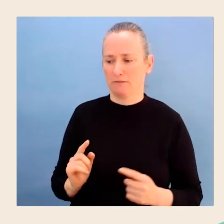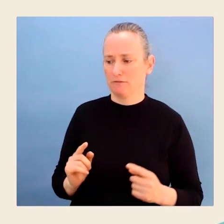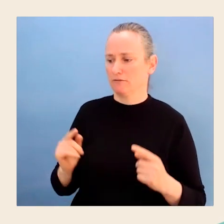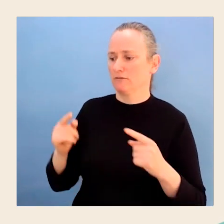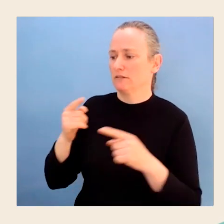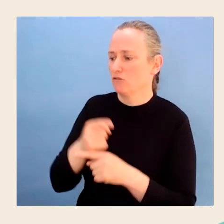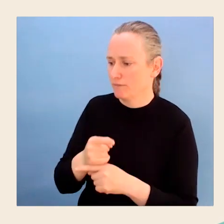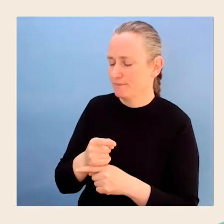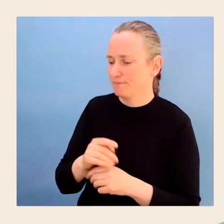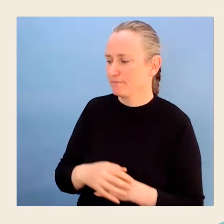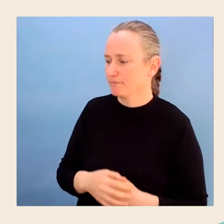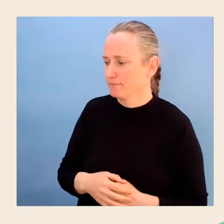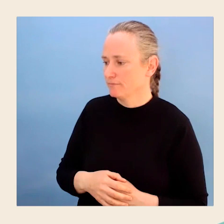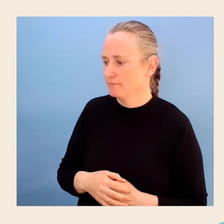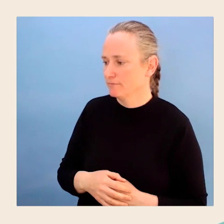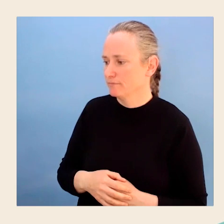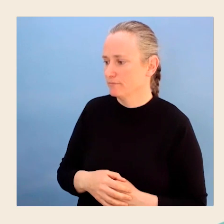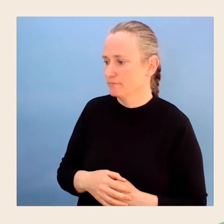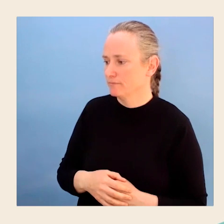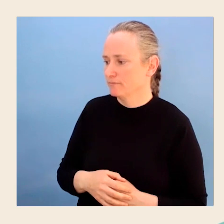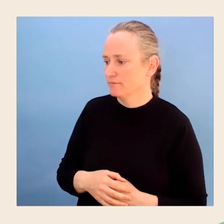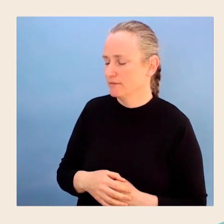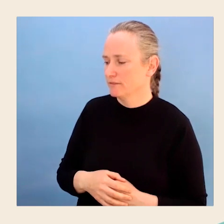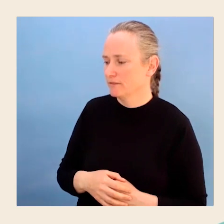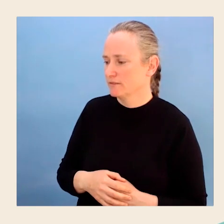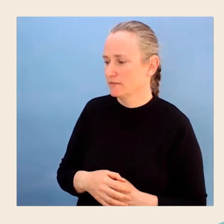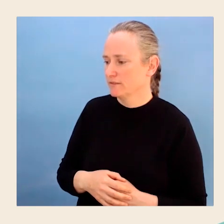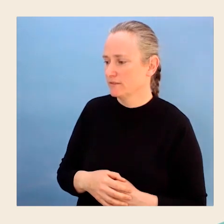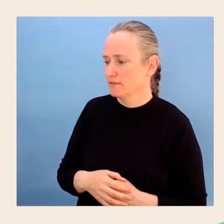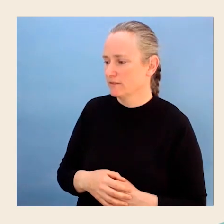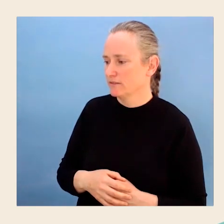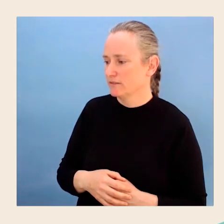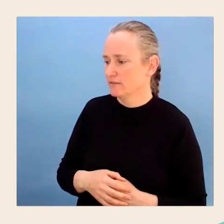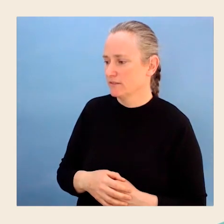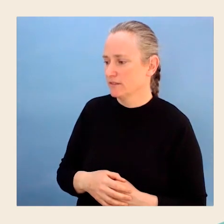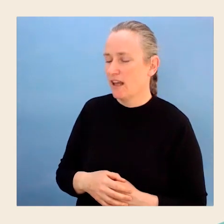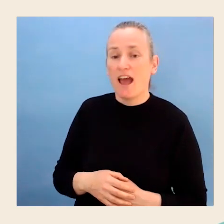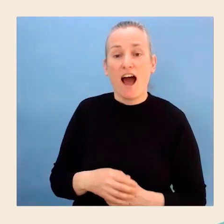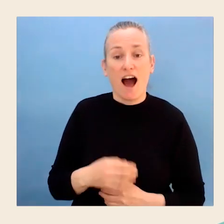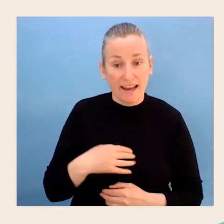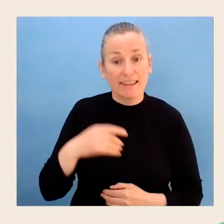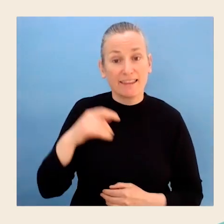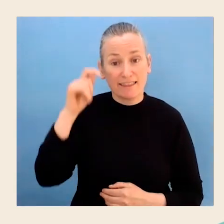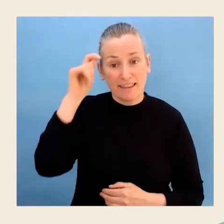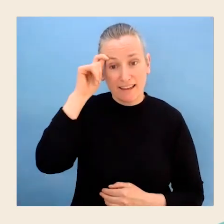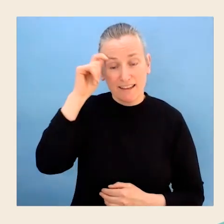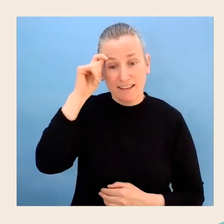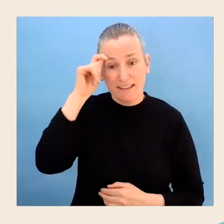Yeah, and I would agree with that Alice. ALICE SHEPPARD: Go ahead. I think that thing about role models is the fact that in many ways,